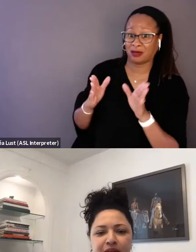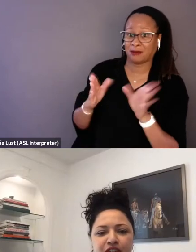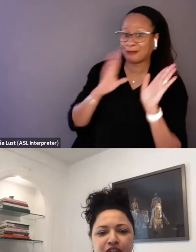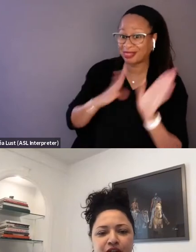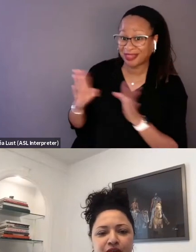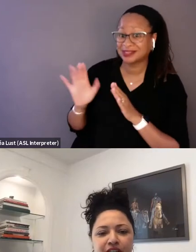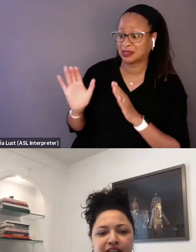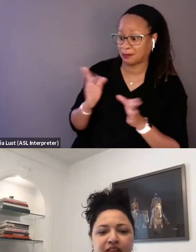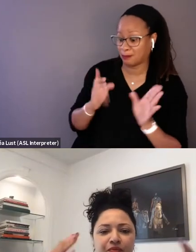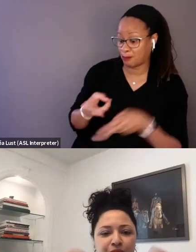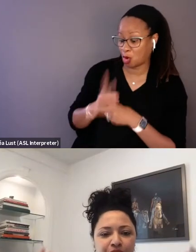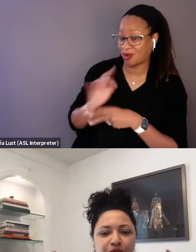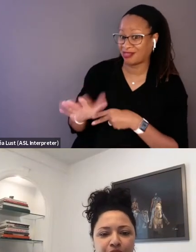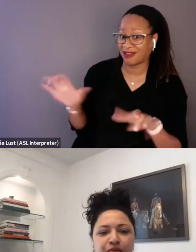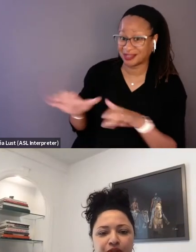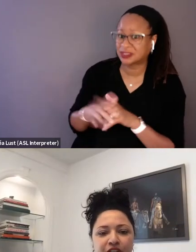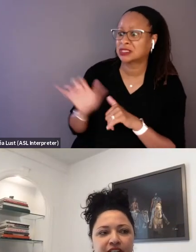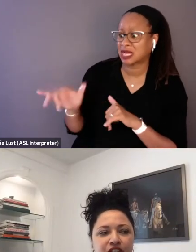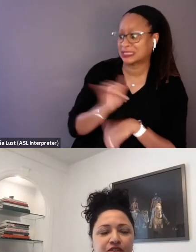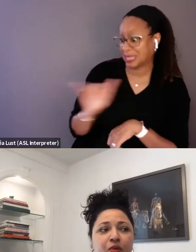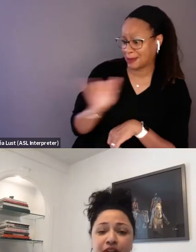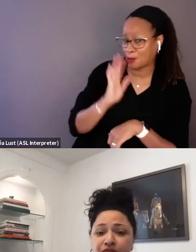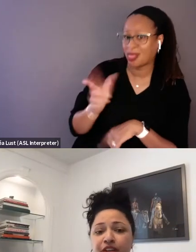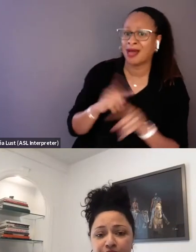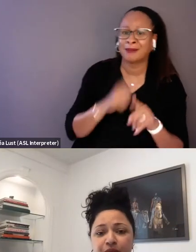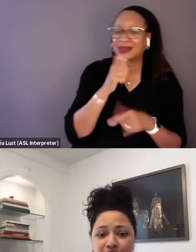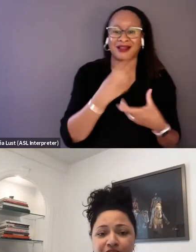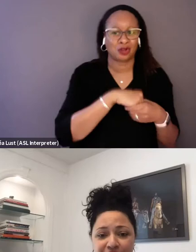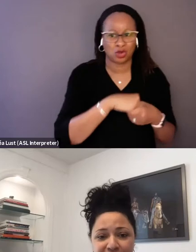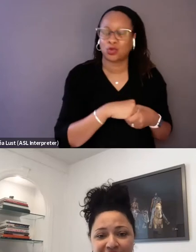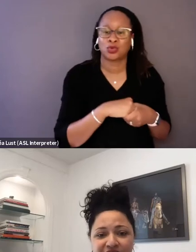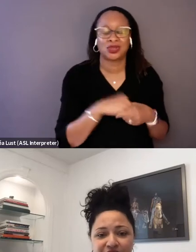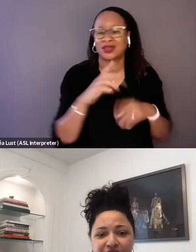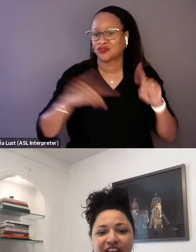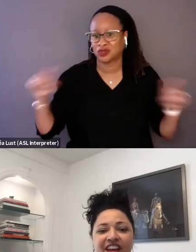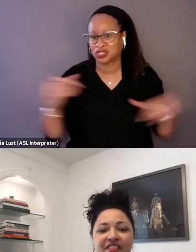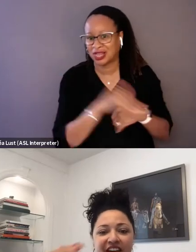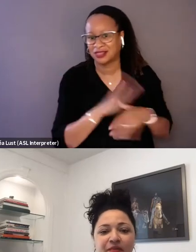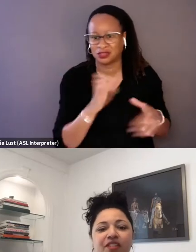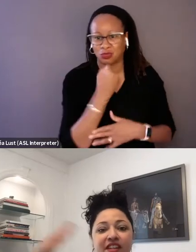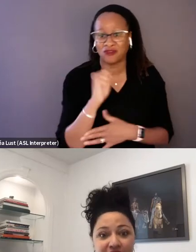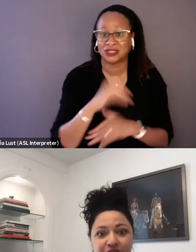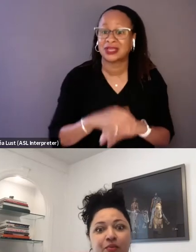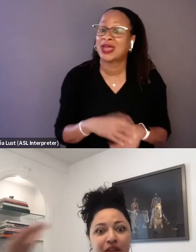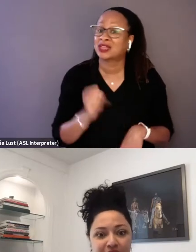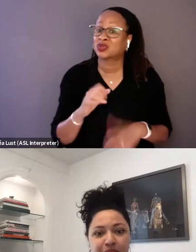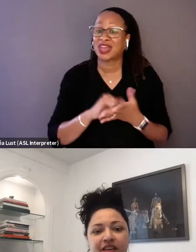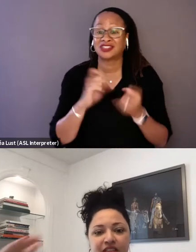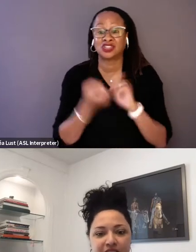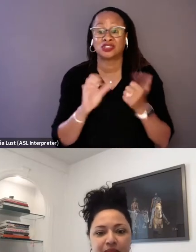but to show that like, for real growth and real change you've no one is free until we're all free. Right? So that was another really big theme